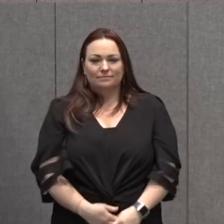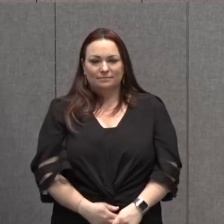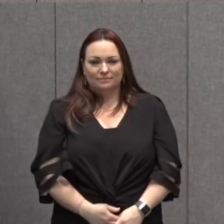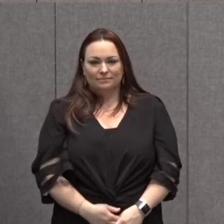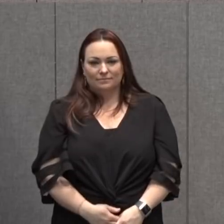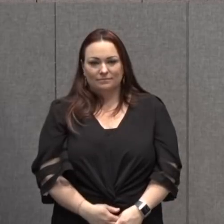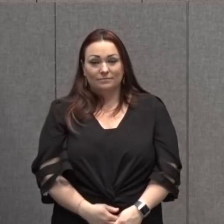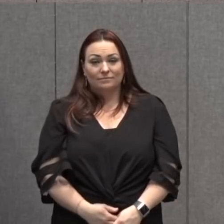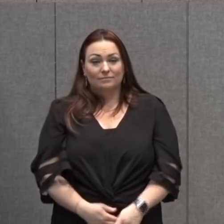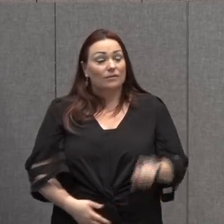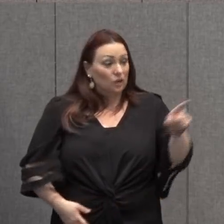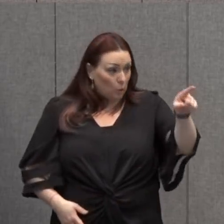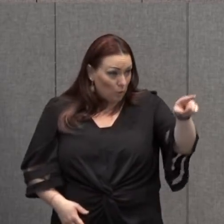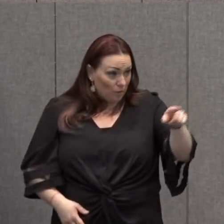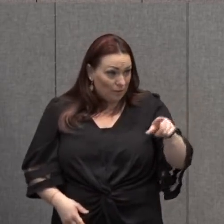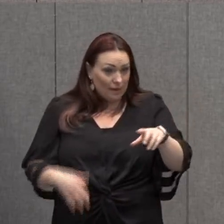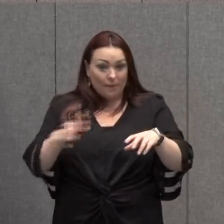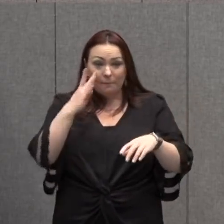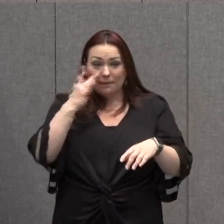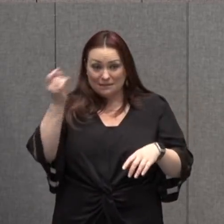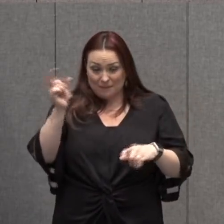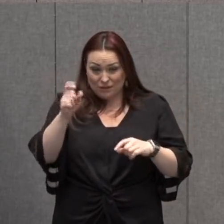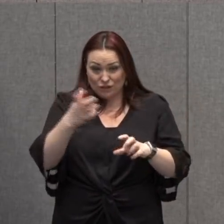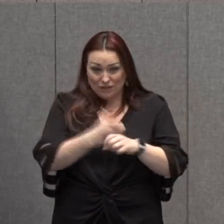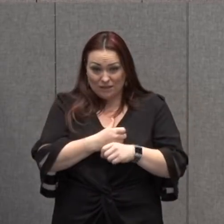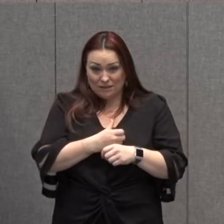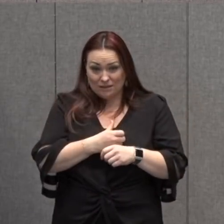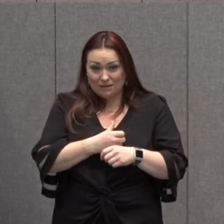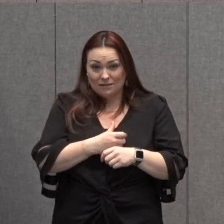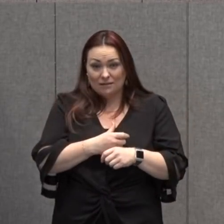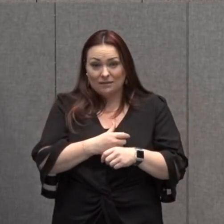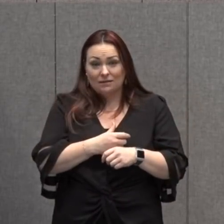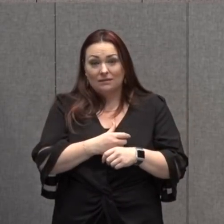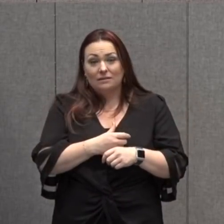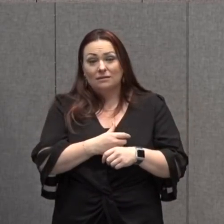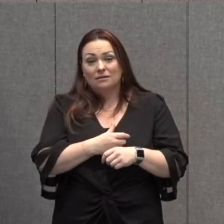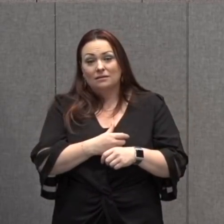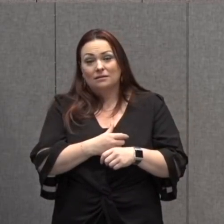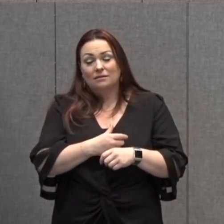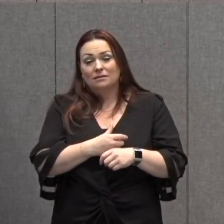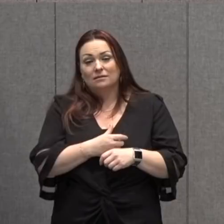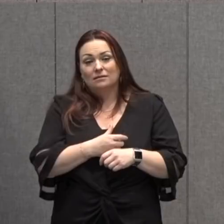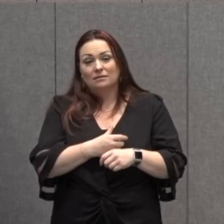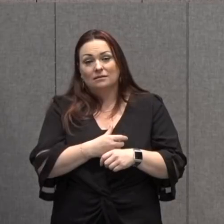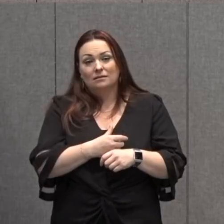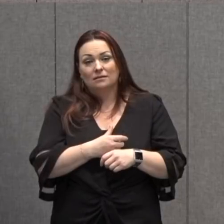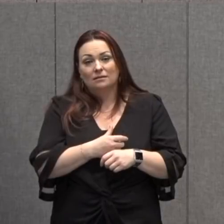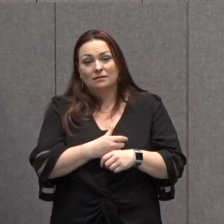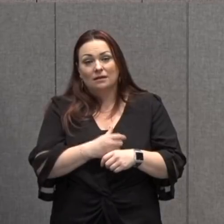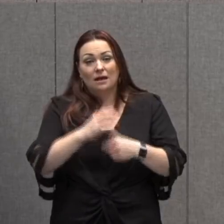So now you, Ms. Maes, should get it. Maybe, let's see. Oh, it's butter.